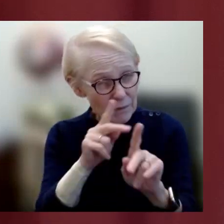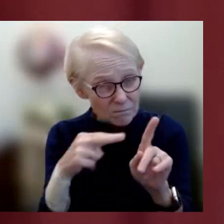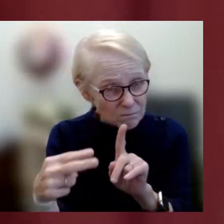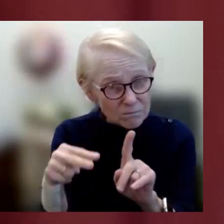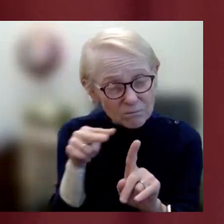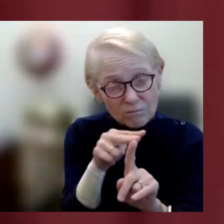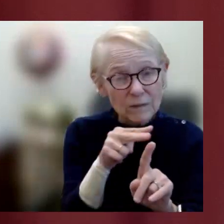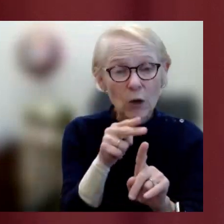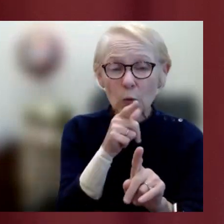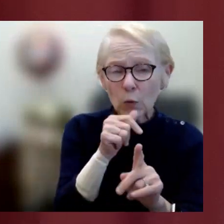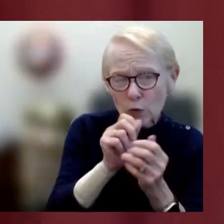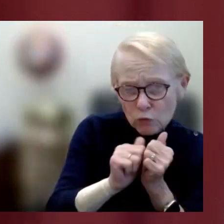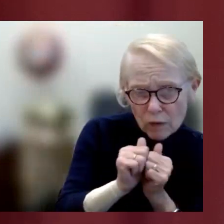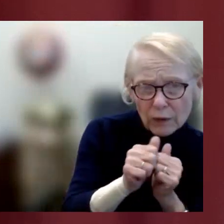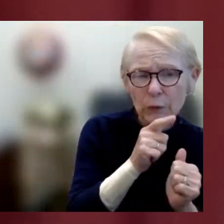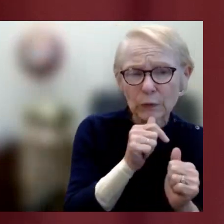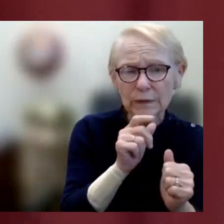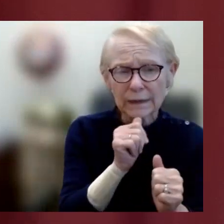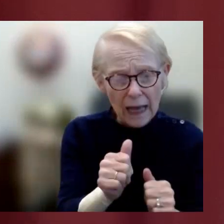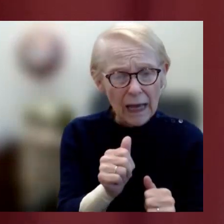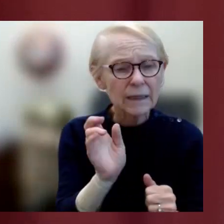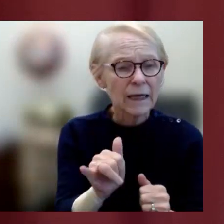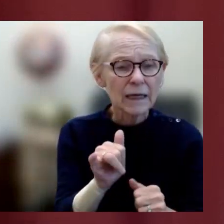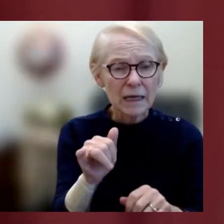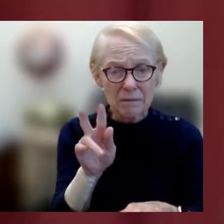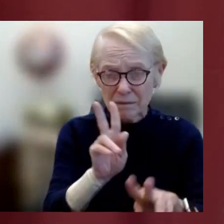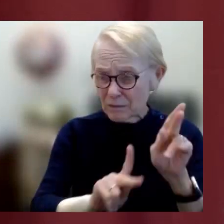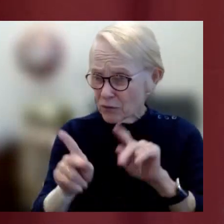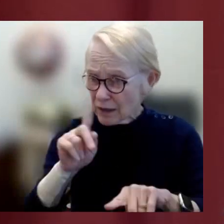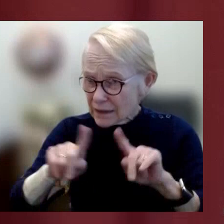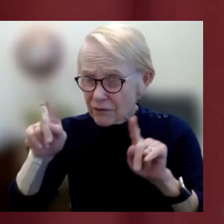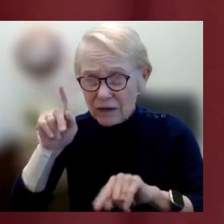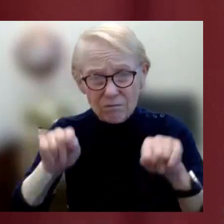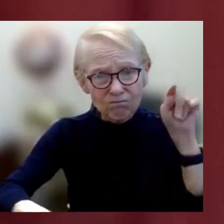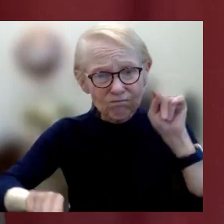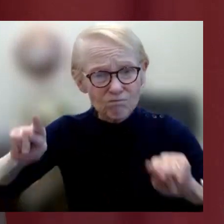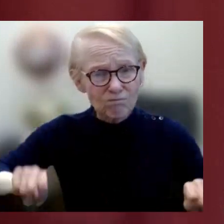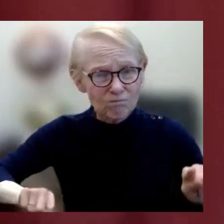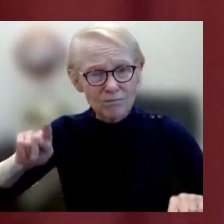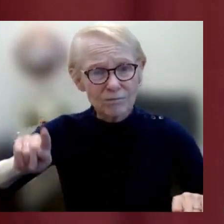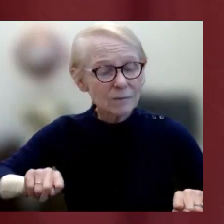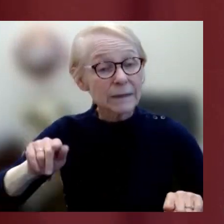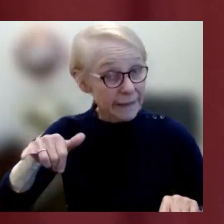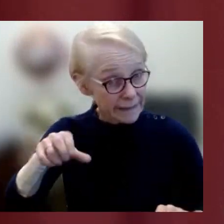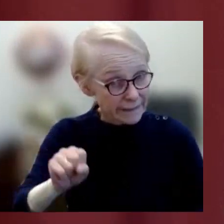and everybody's everybody's different the the community is very diverse and to break it down